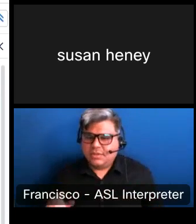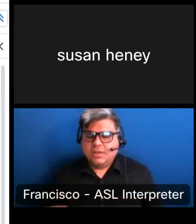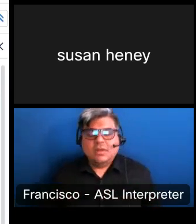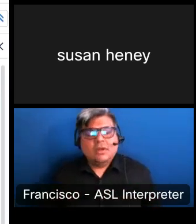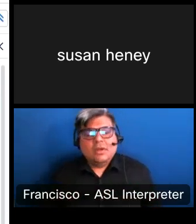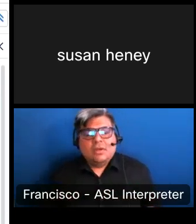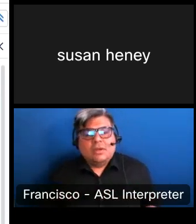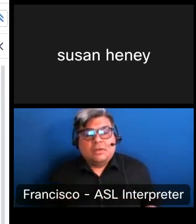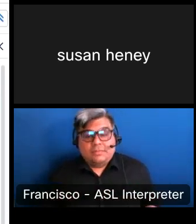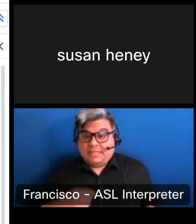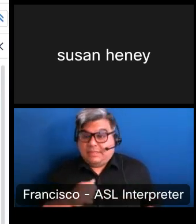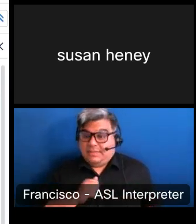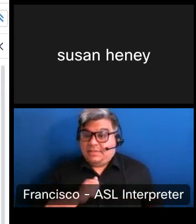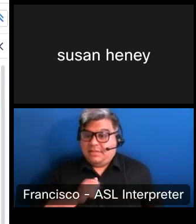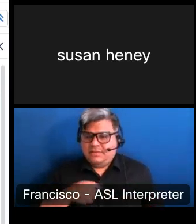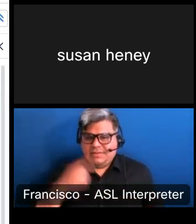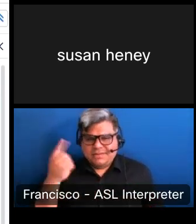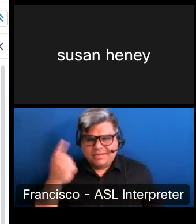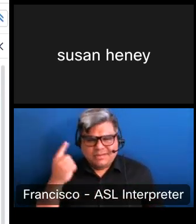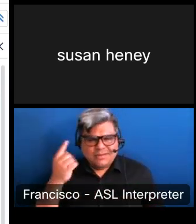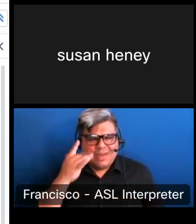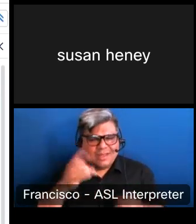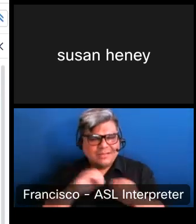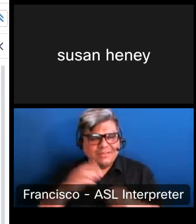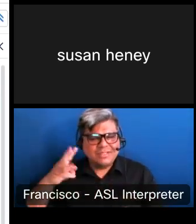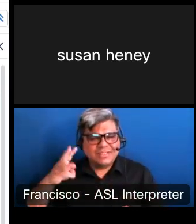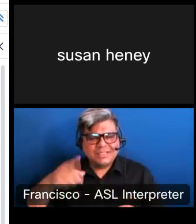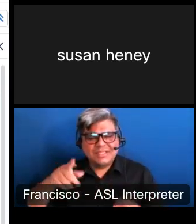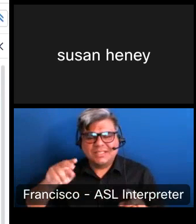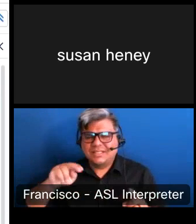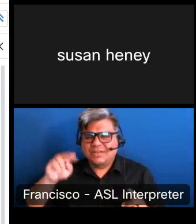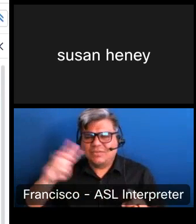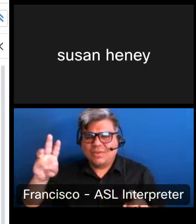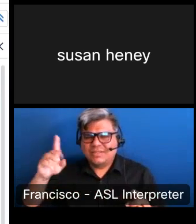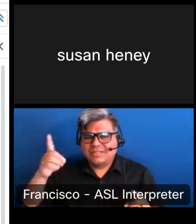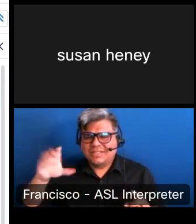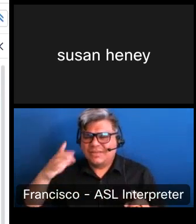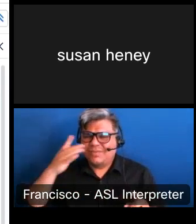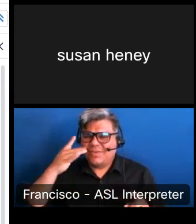I wondered why tract 16, which is Northwest DC by the way, had such a high number of Black women